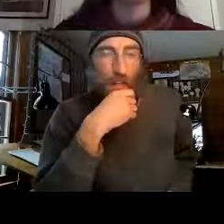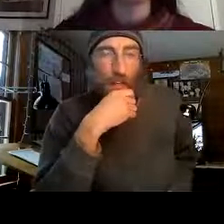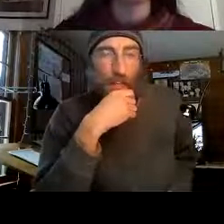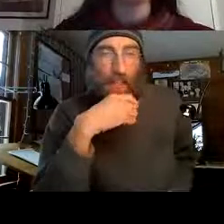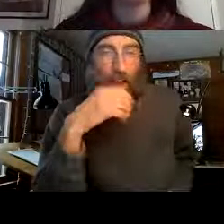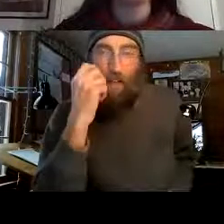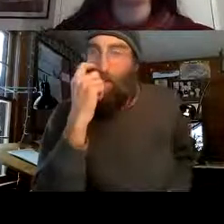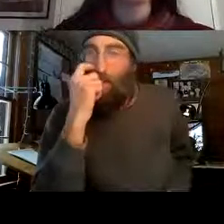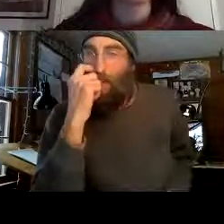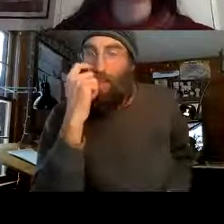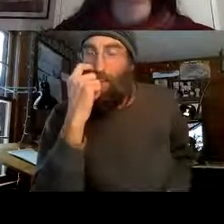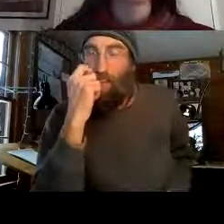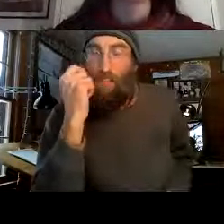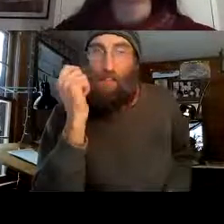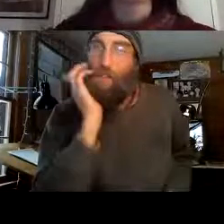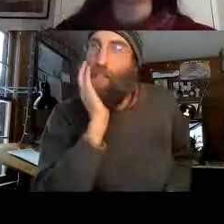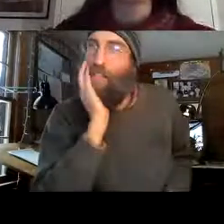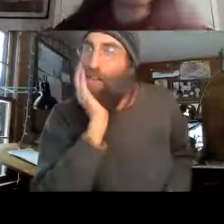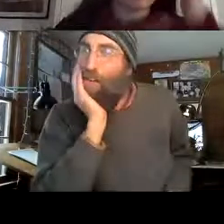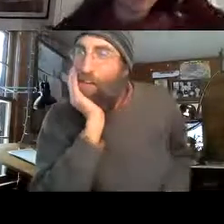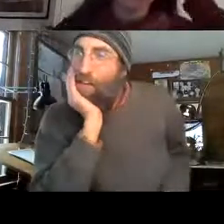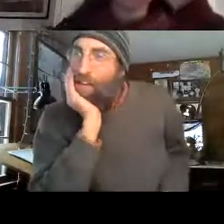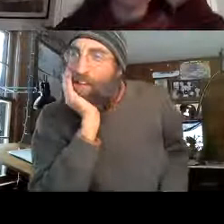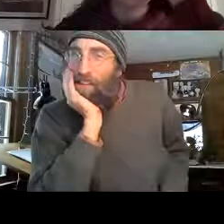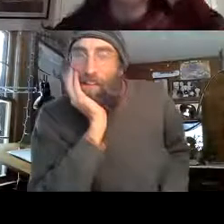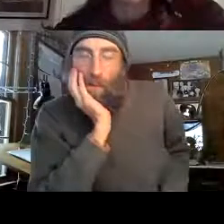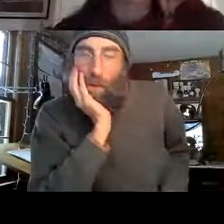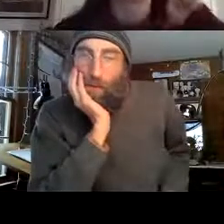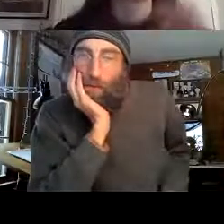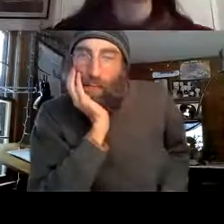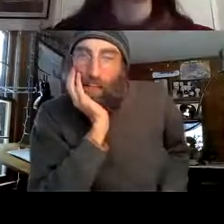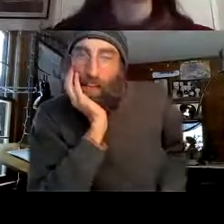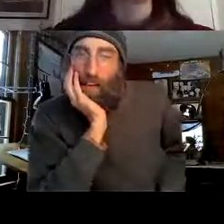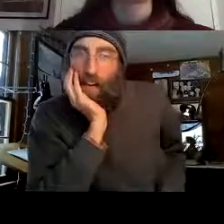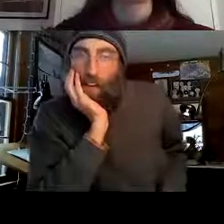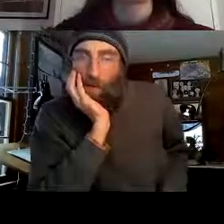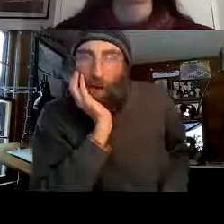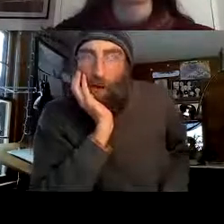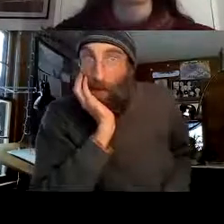regiment in August 1862, which is sort of the war is really ramping